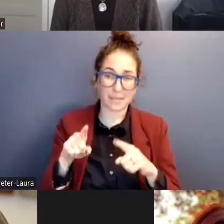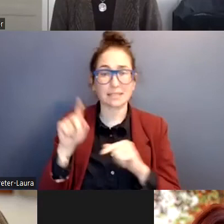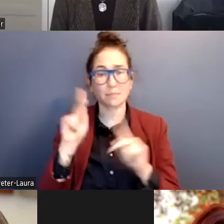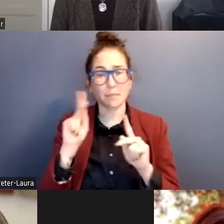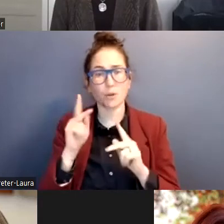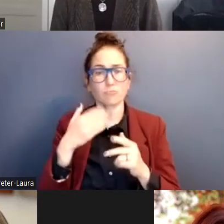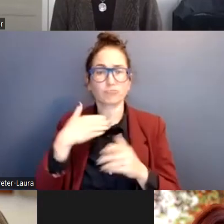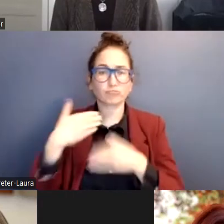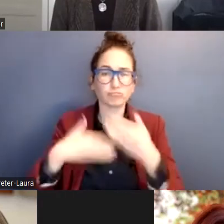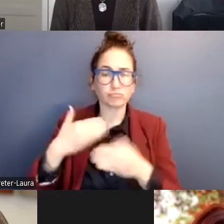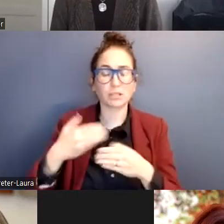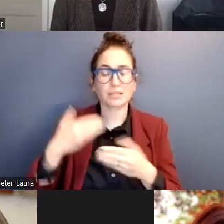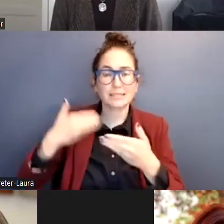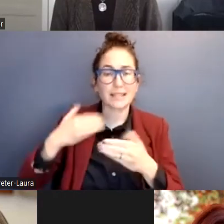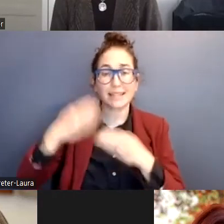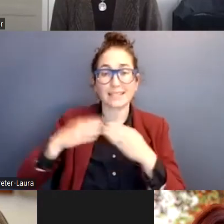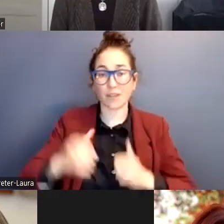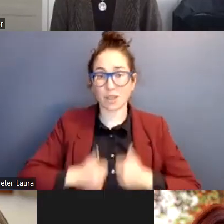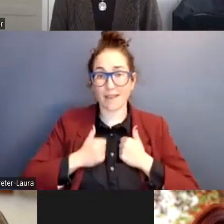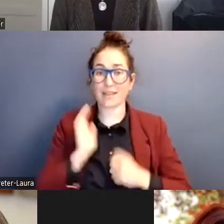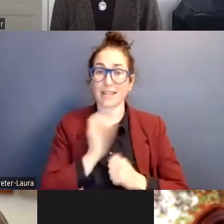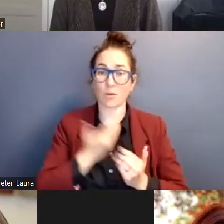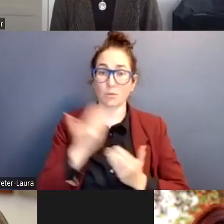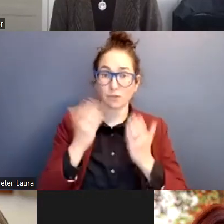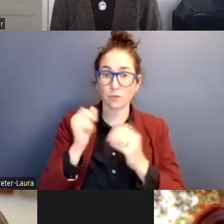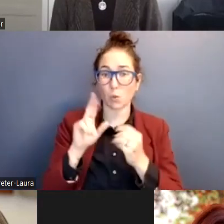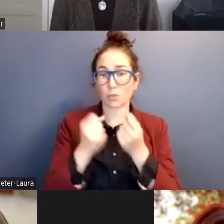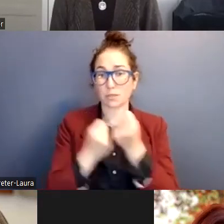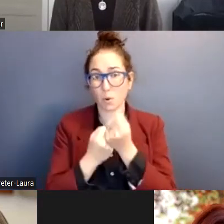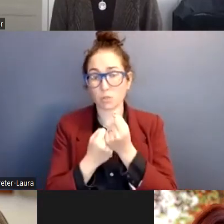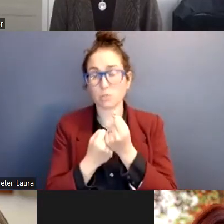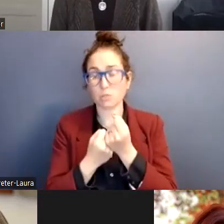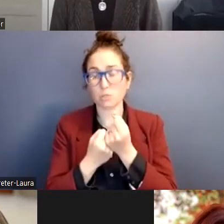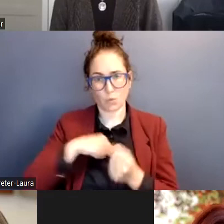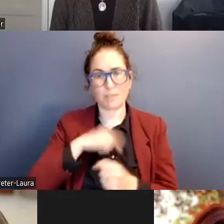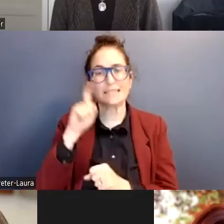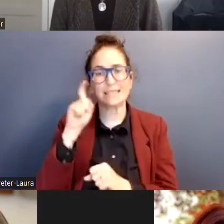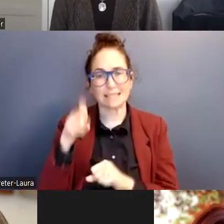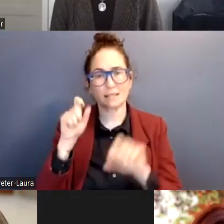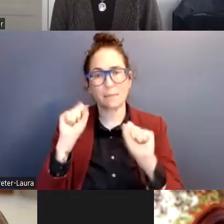end of their life, in our services or supports, we need to be able to step out of our